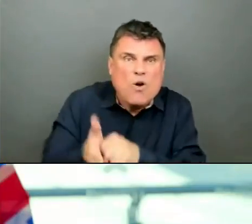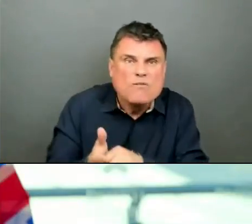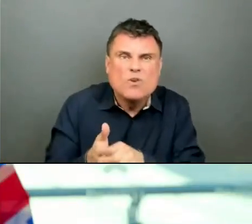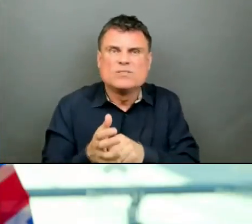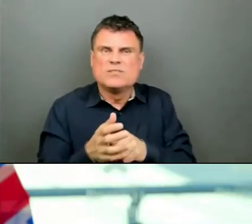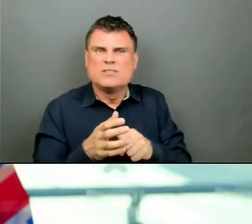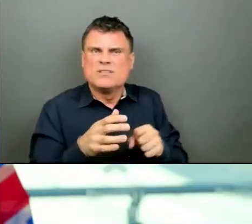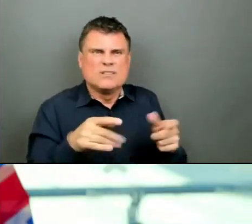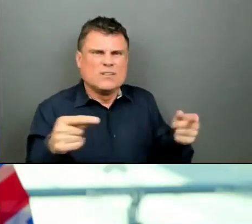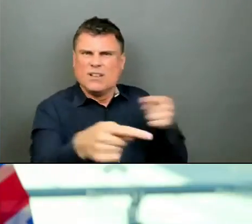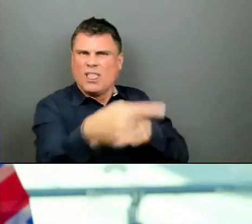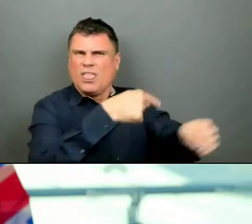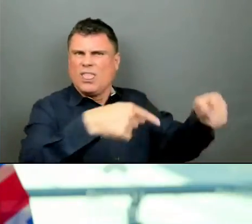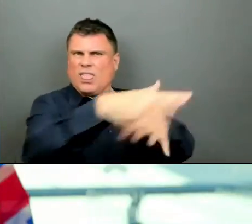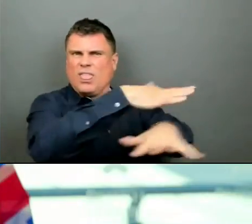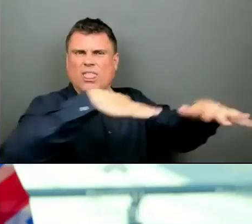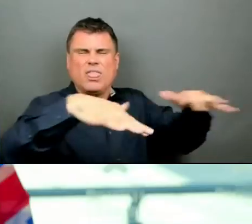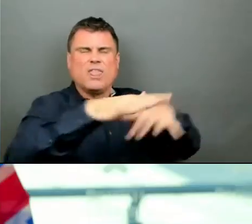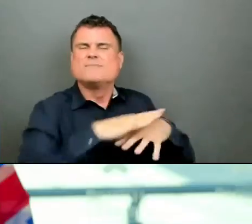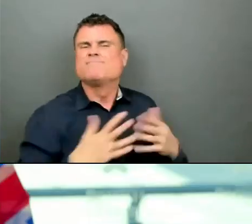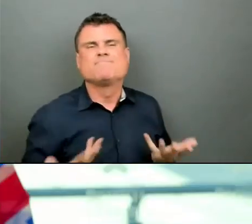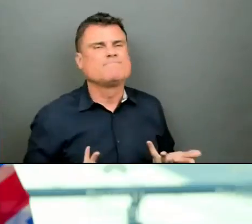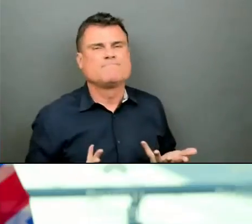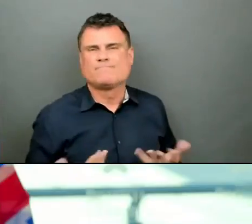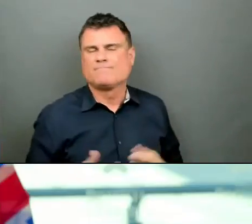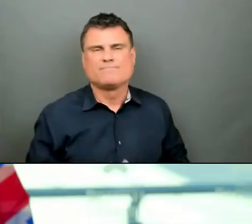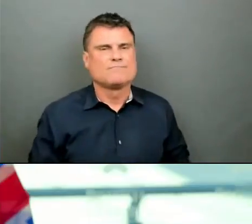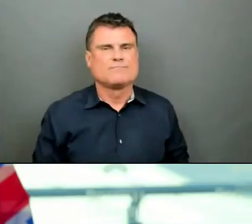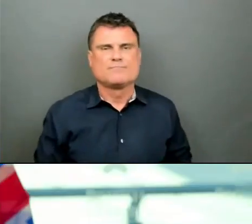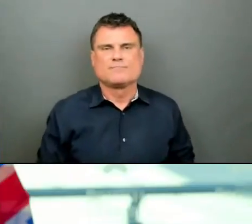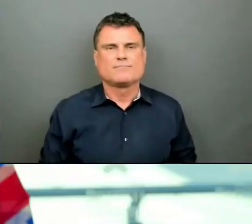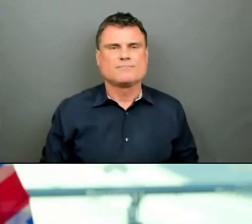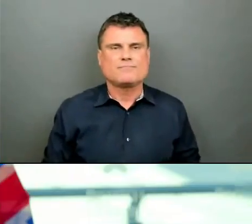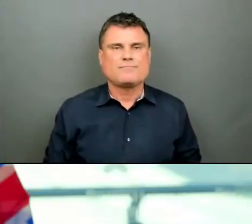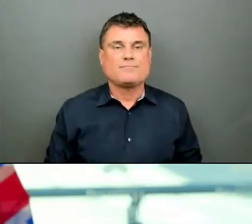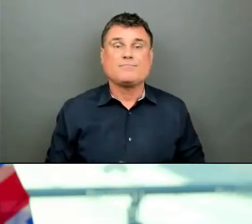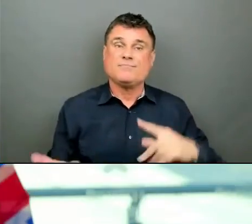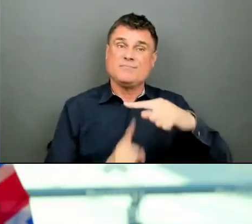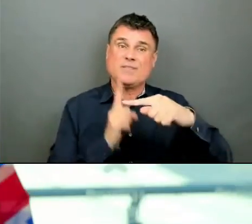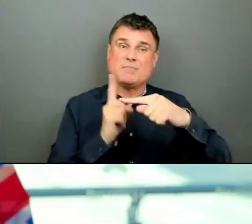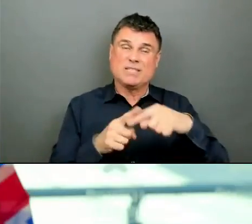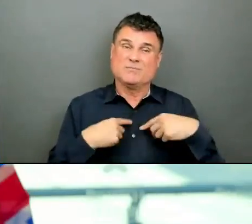see sometimes the thing that is are happening with parties or events or people not